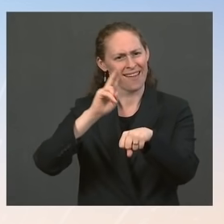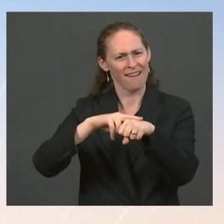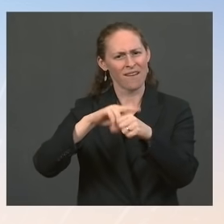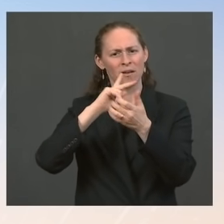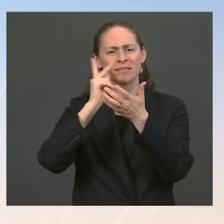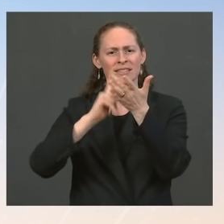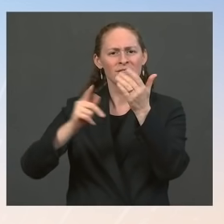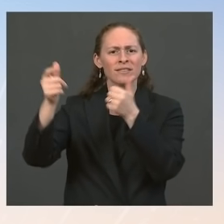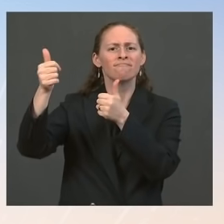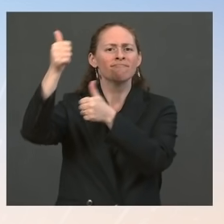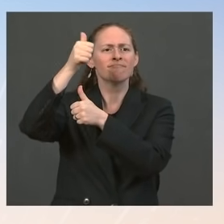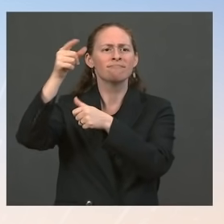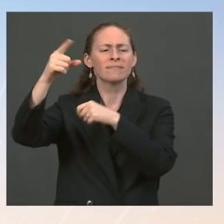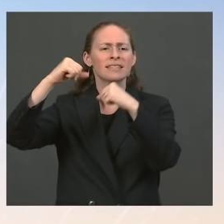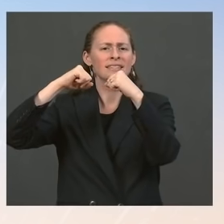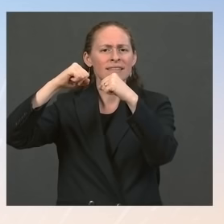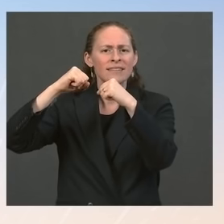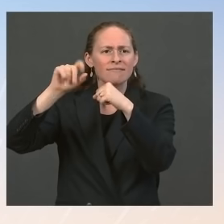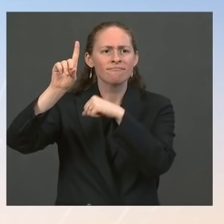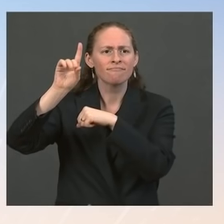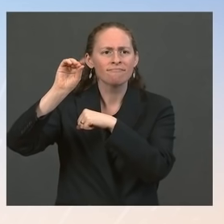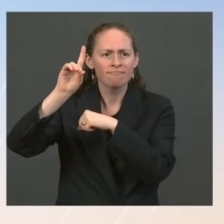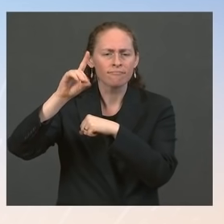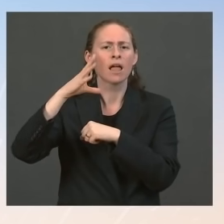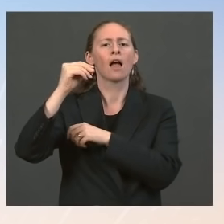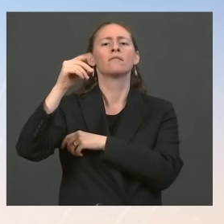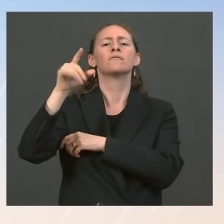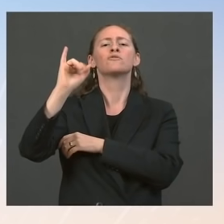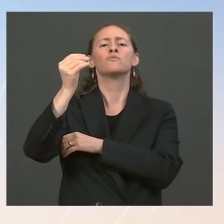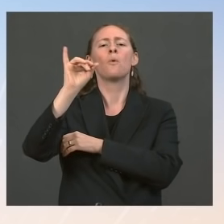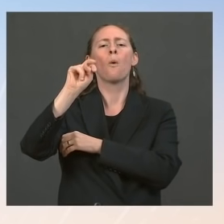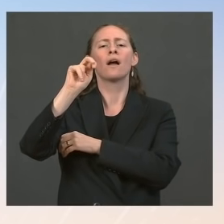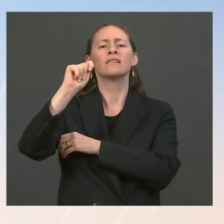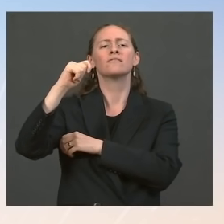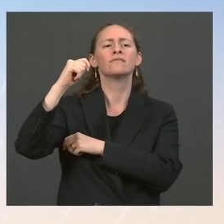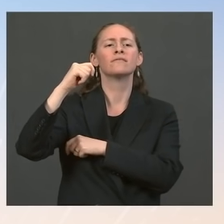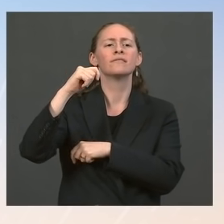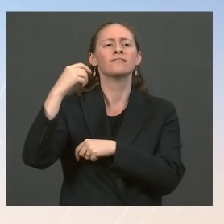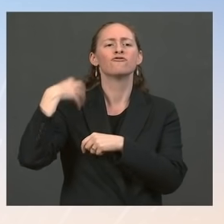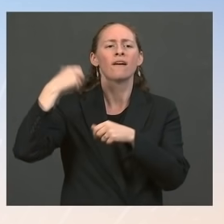the Chairman of the Joint Chiefs; he considers a range of advice from his national security team;